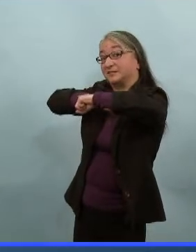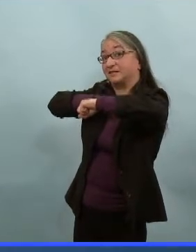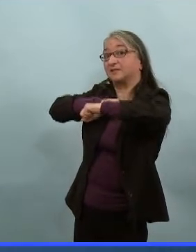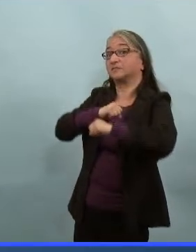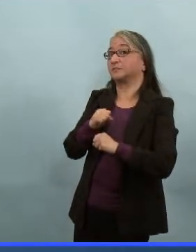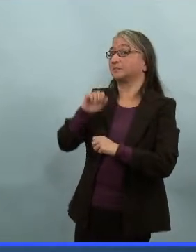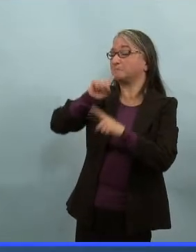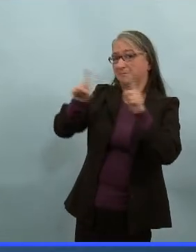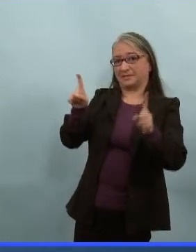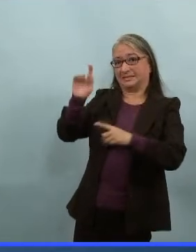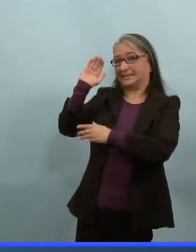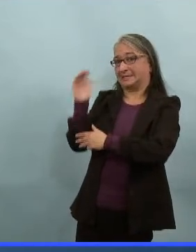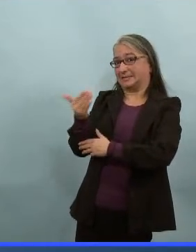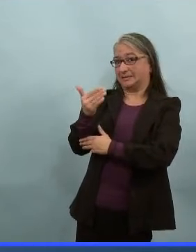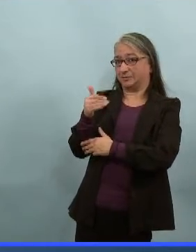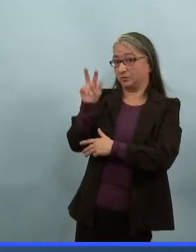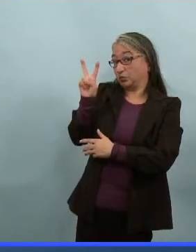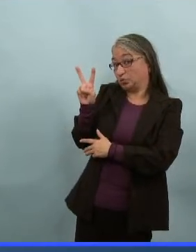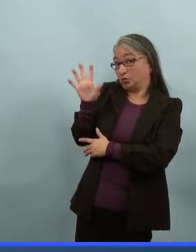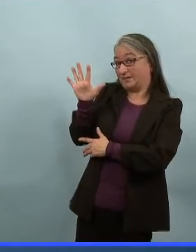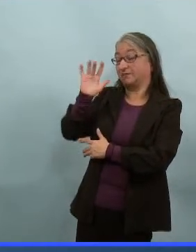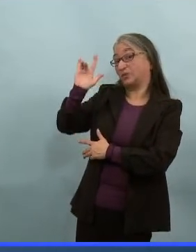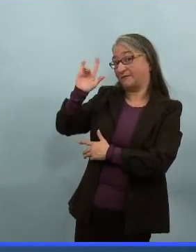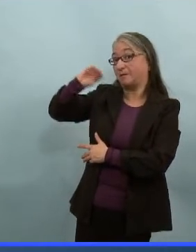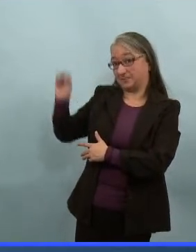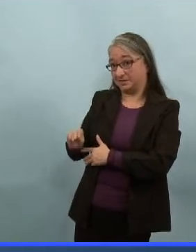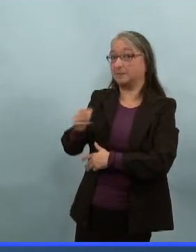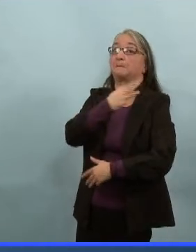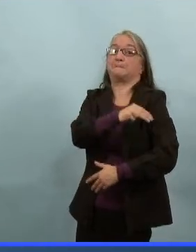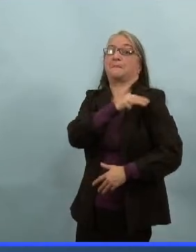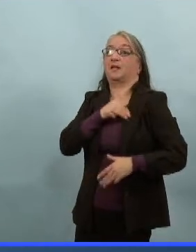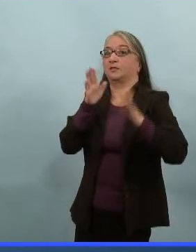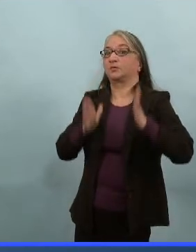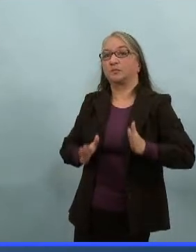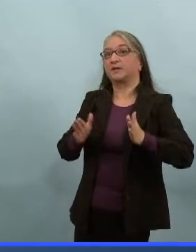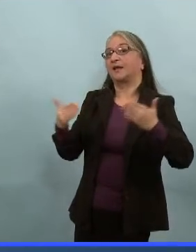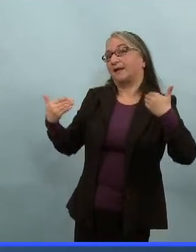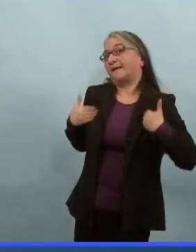eligible manitobans have have taken the chance to get that shot just wondering if you have any